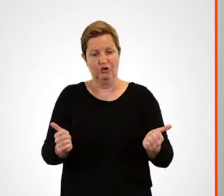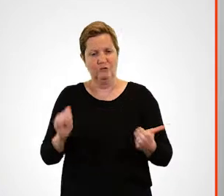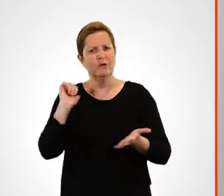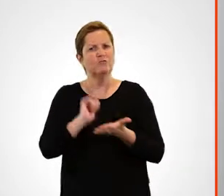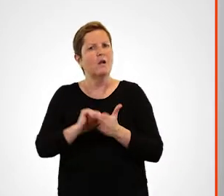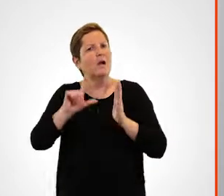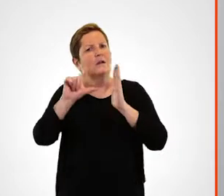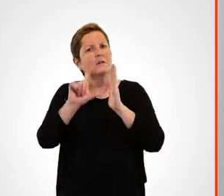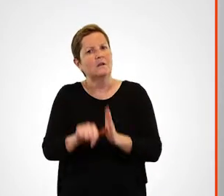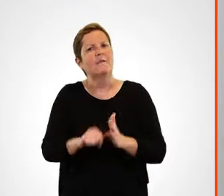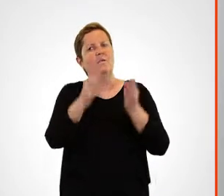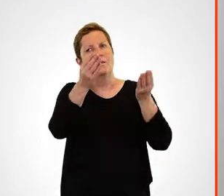for the next step to occur